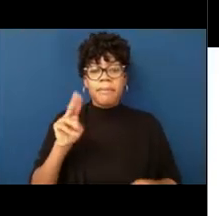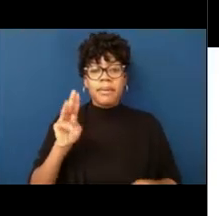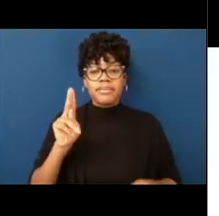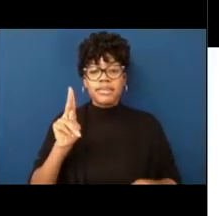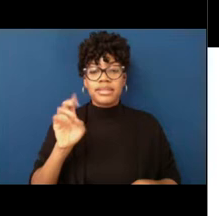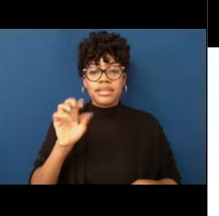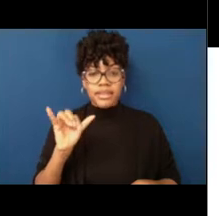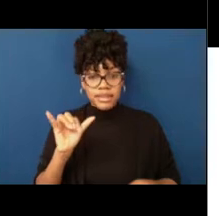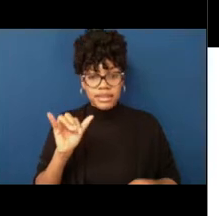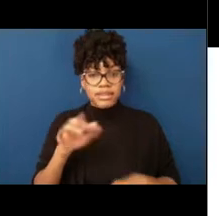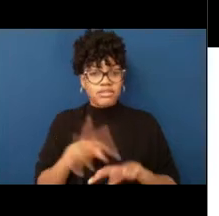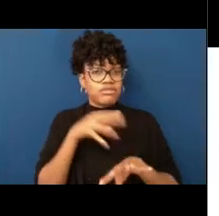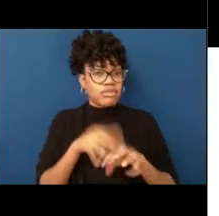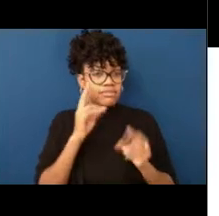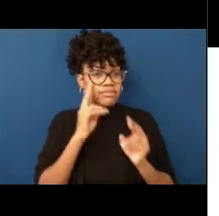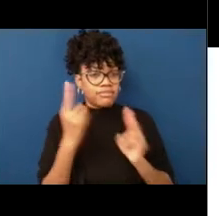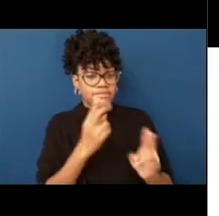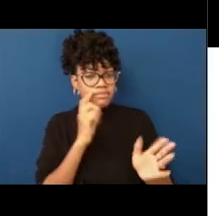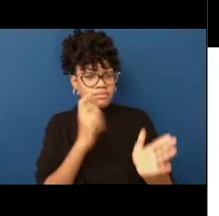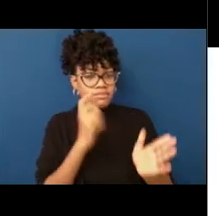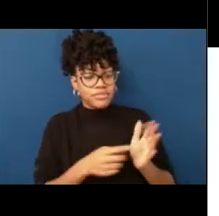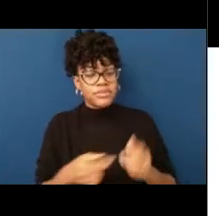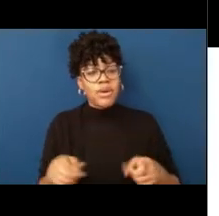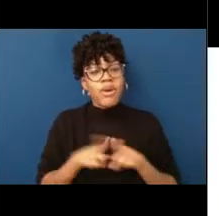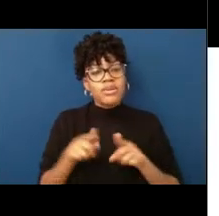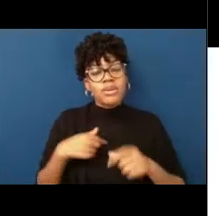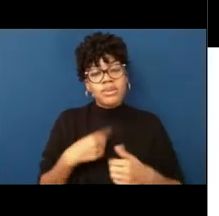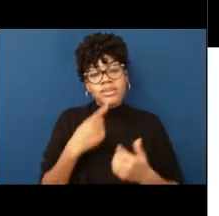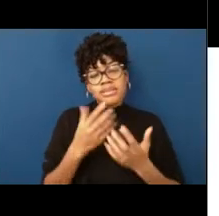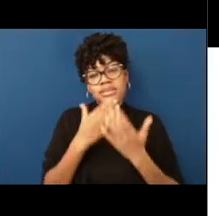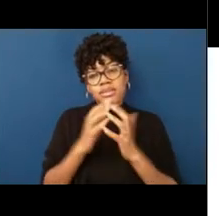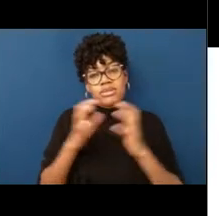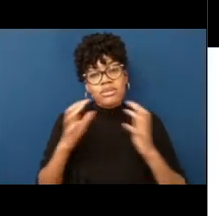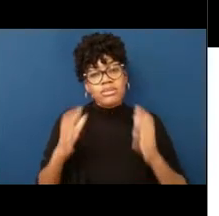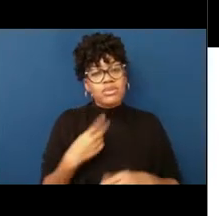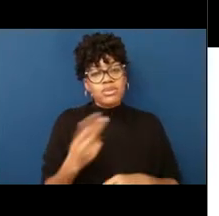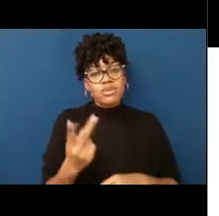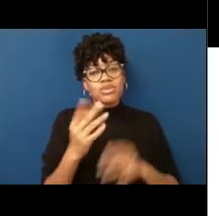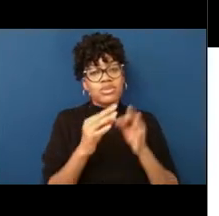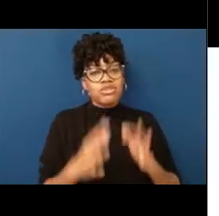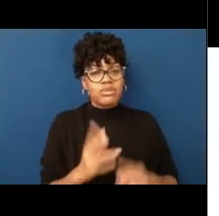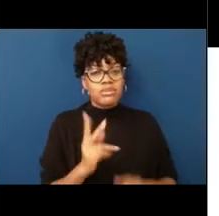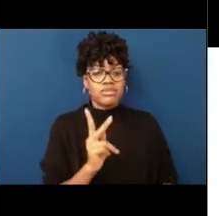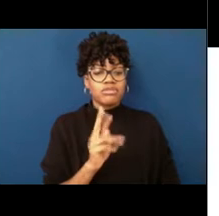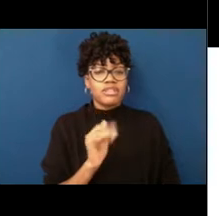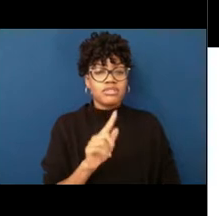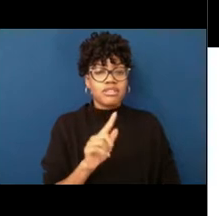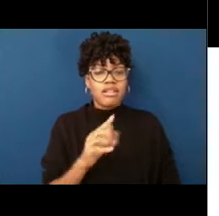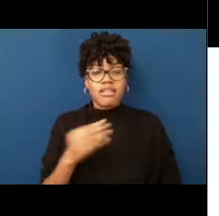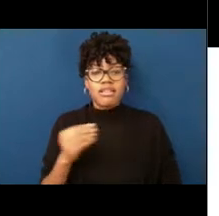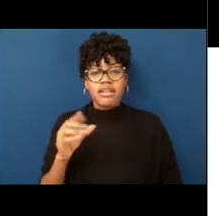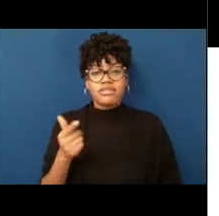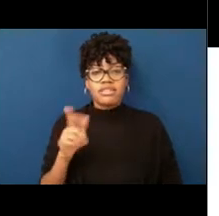I also want to extend a special thank you to our American sign language interpreters, Crystal Butler and Jillian Traumer.